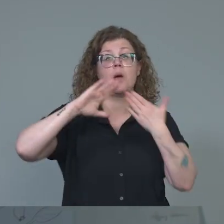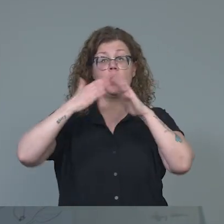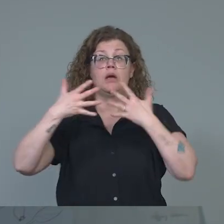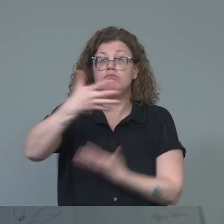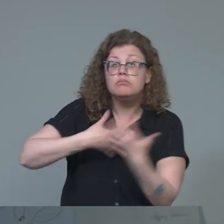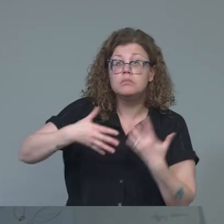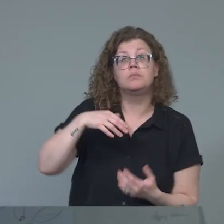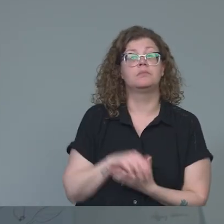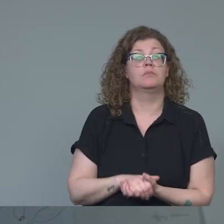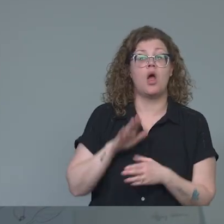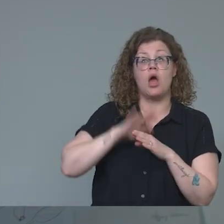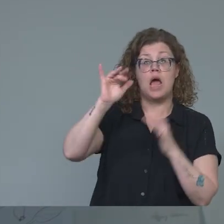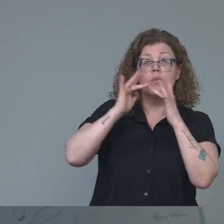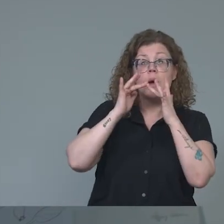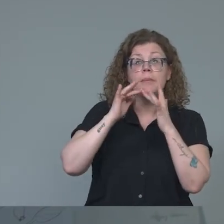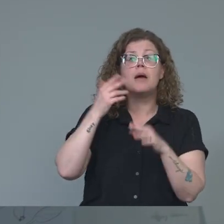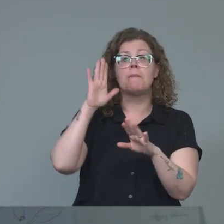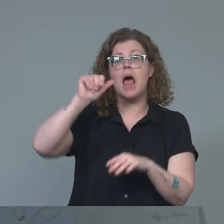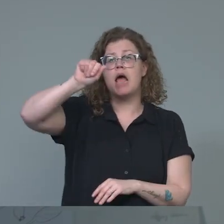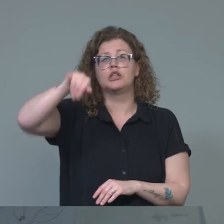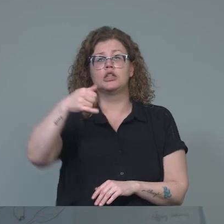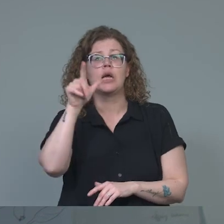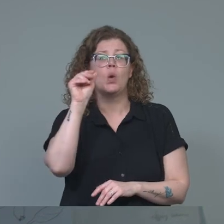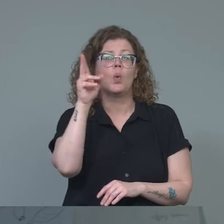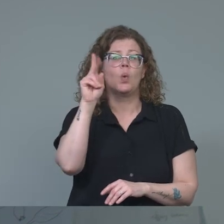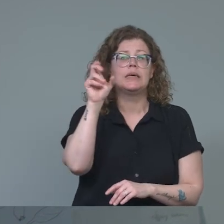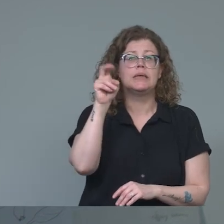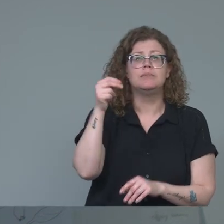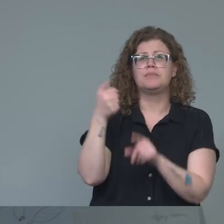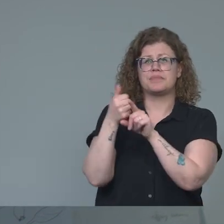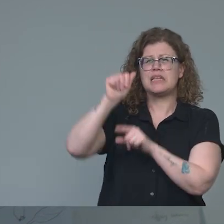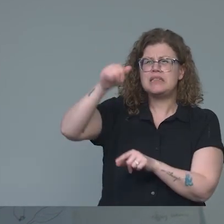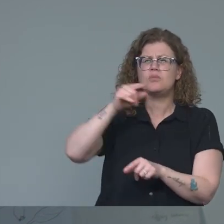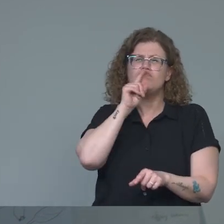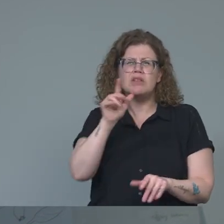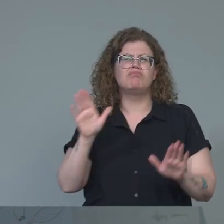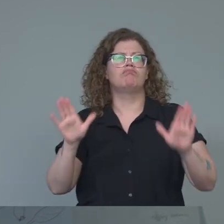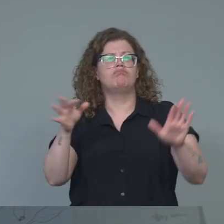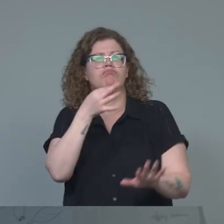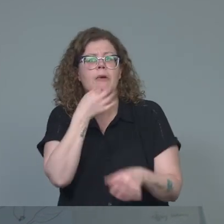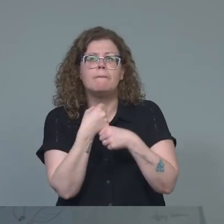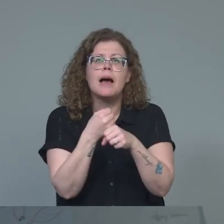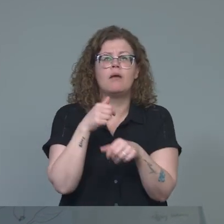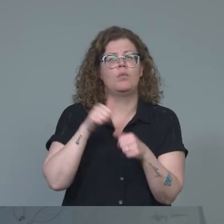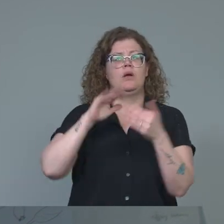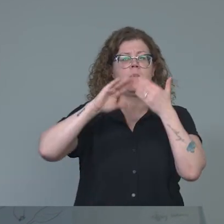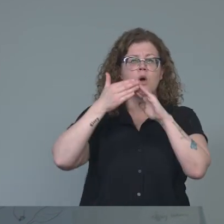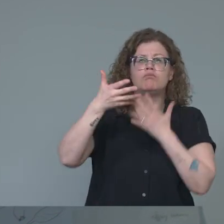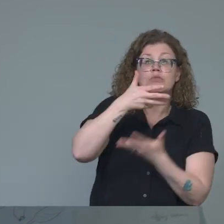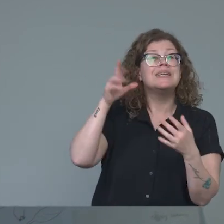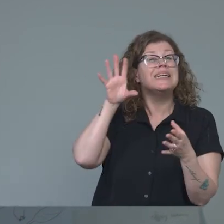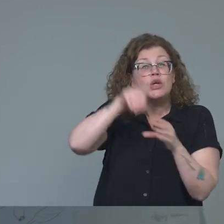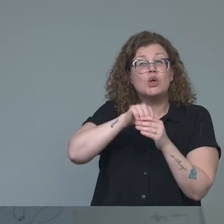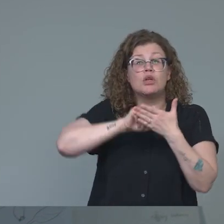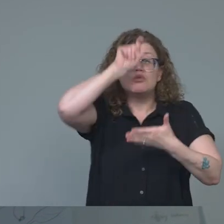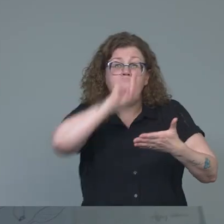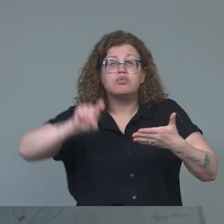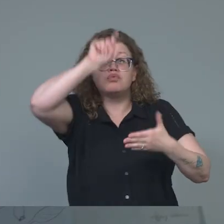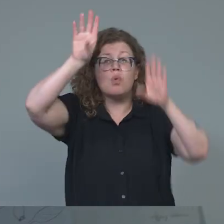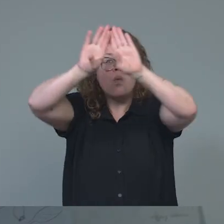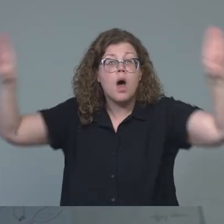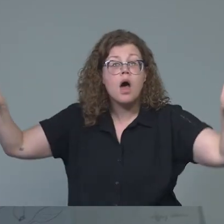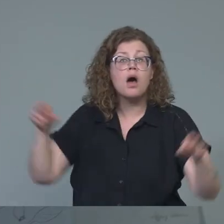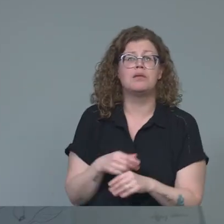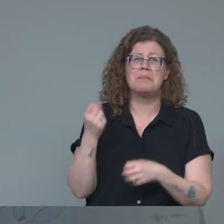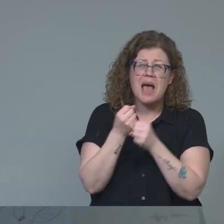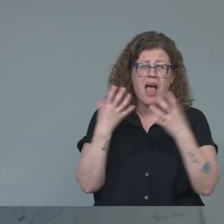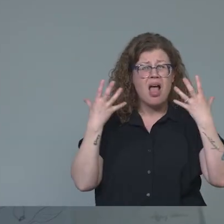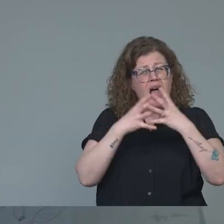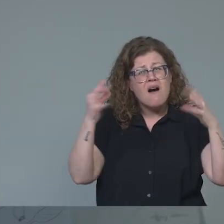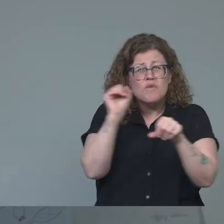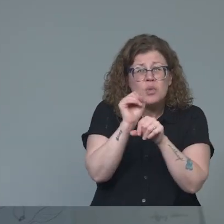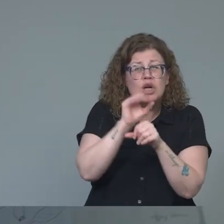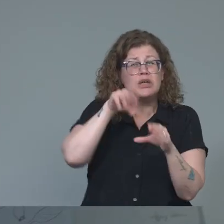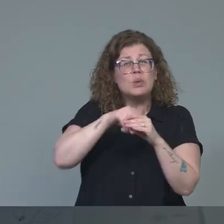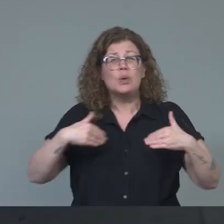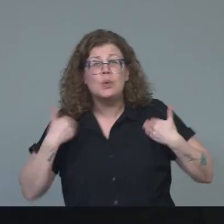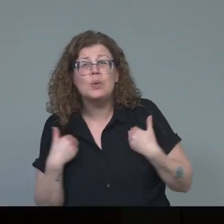to bring in an artist and make them, make them feel like they had to compromise very much.